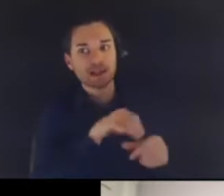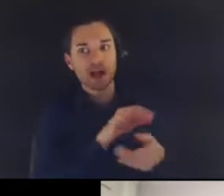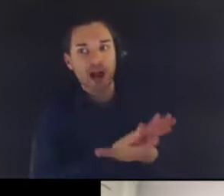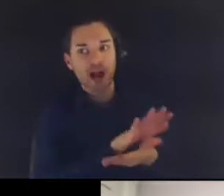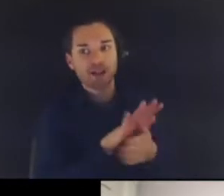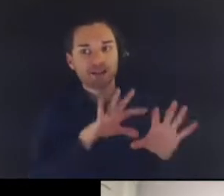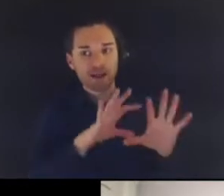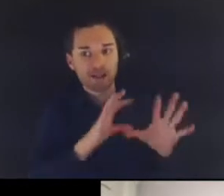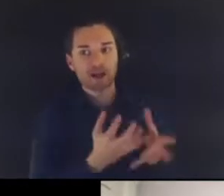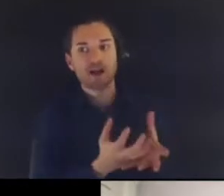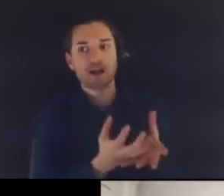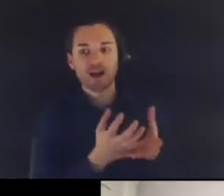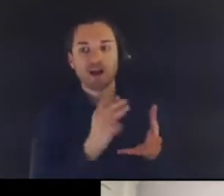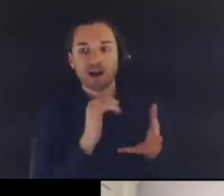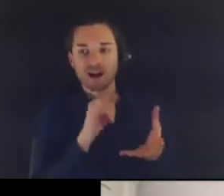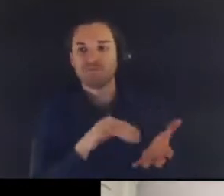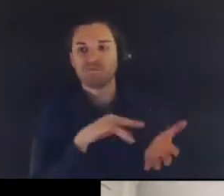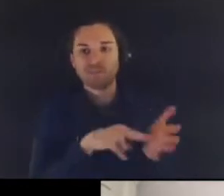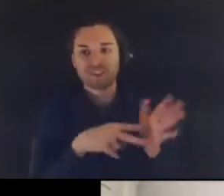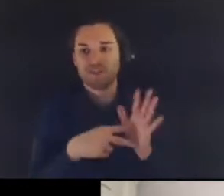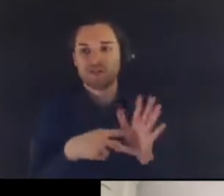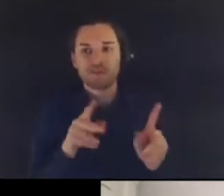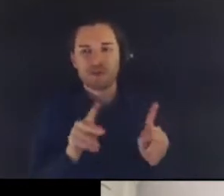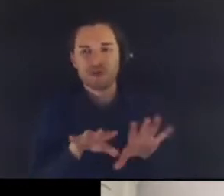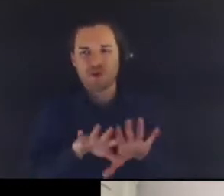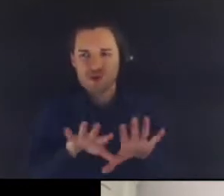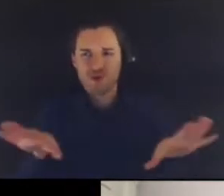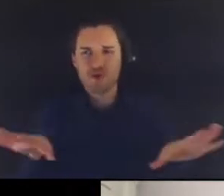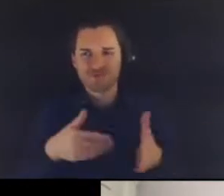in academia across all marginalization in academia, not just disability, but when you